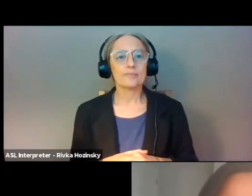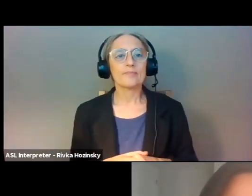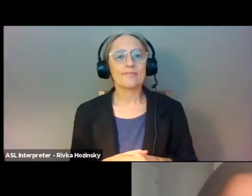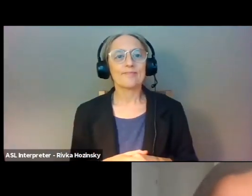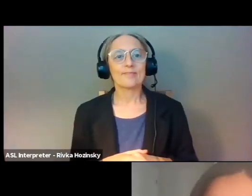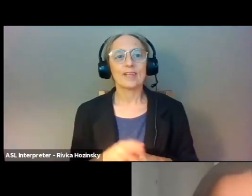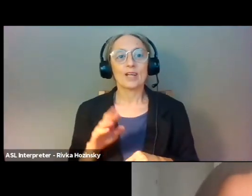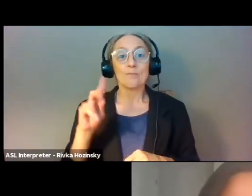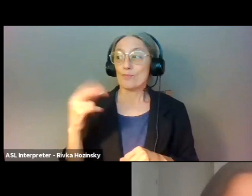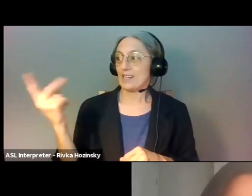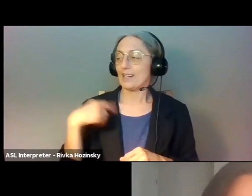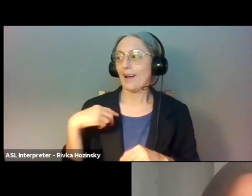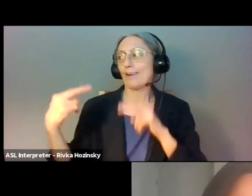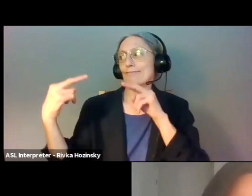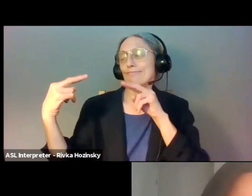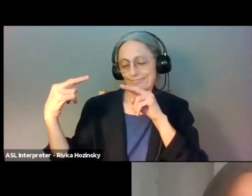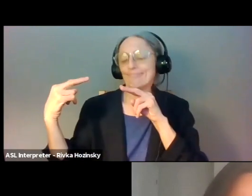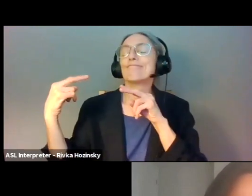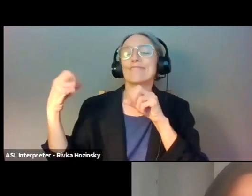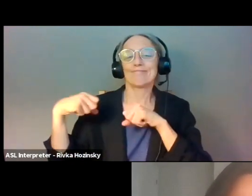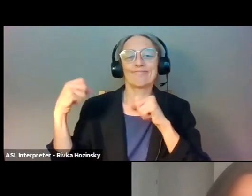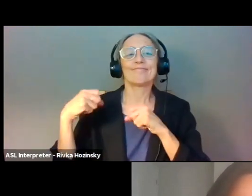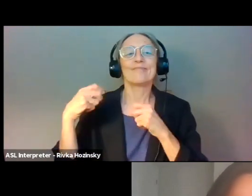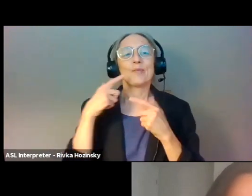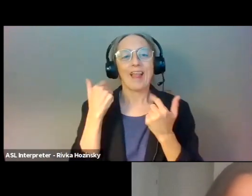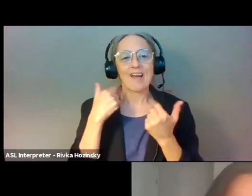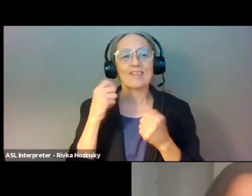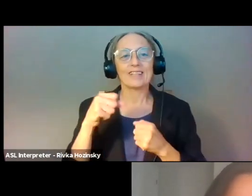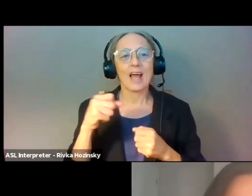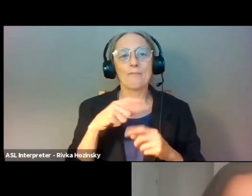and nodding along cause this is a struggle that I think we can relate to well.